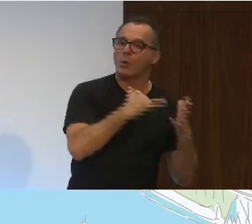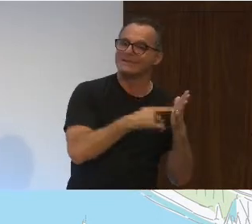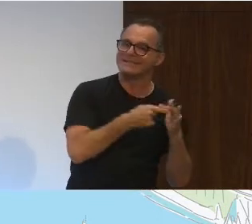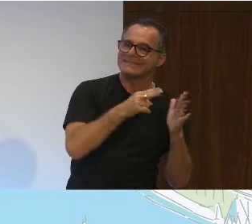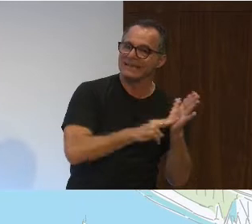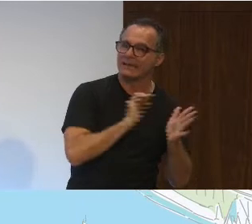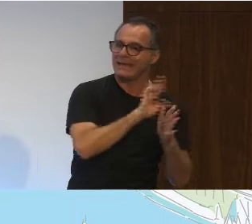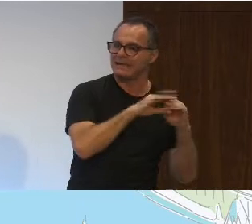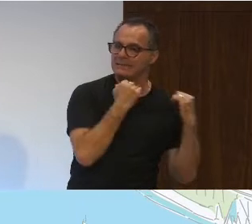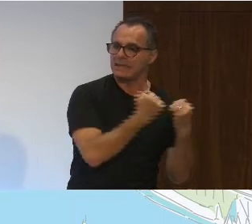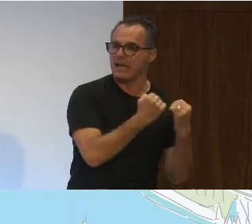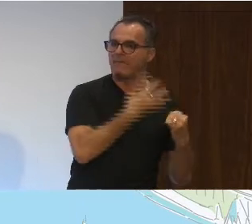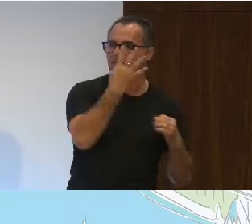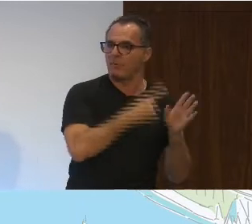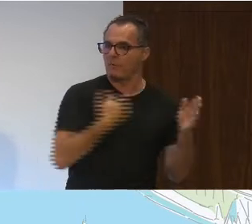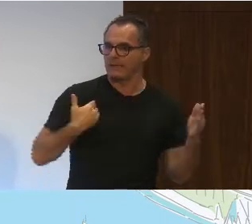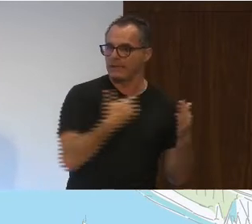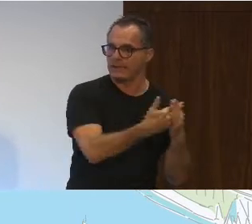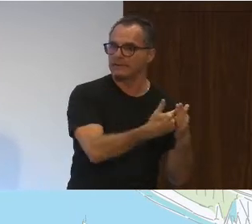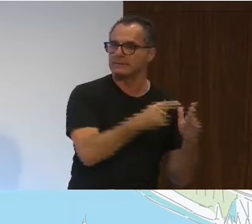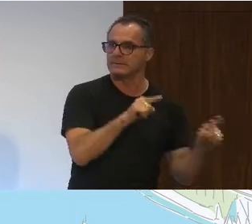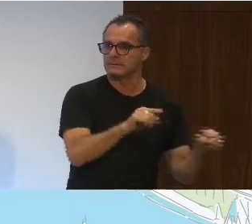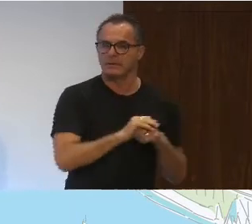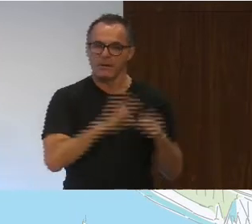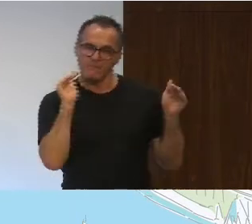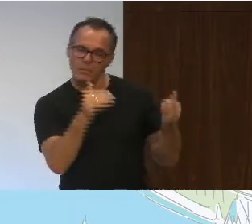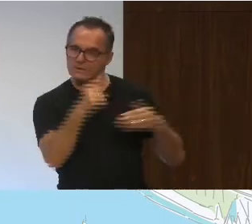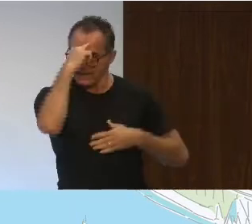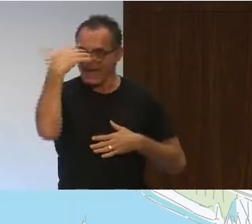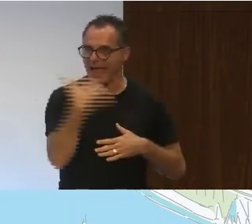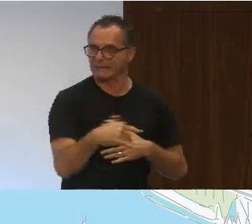and that as a headache physician and also for the last four years